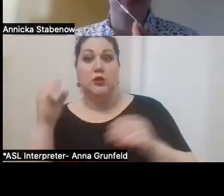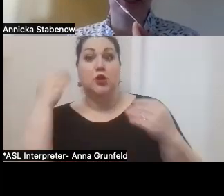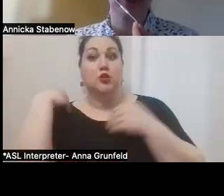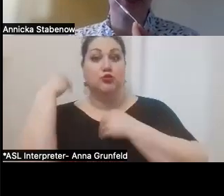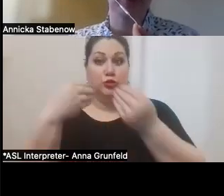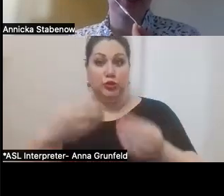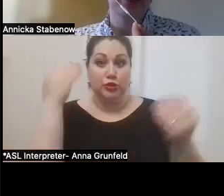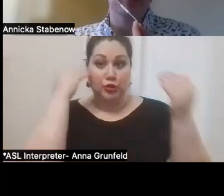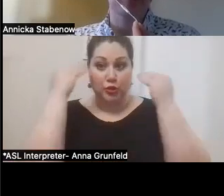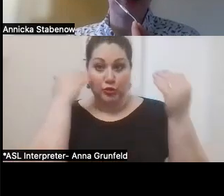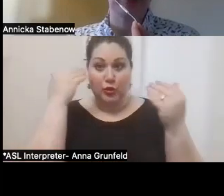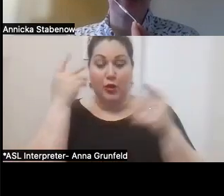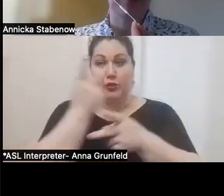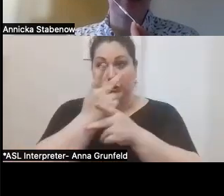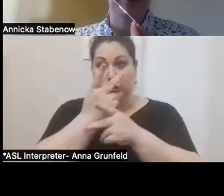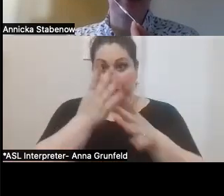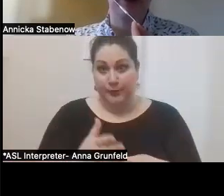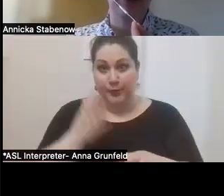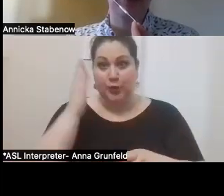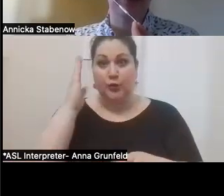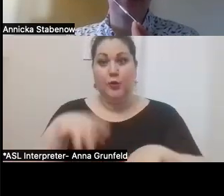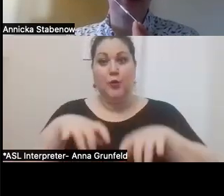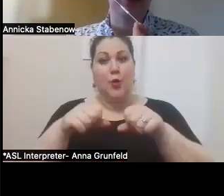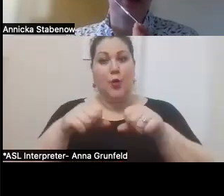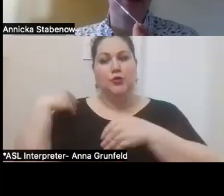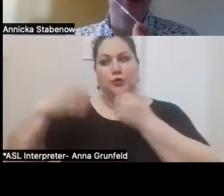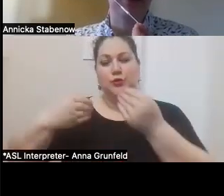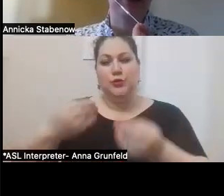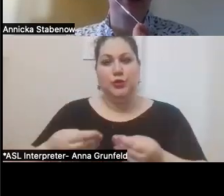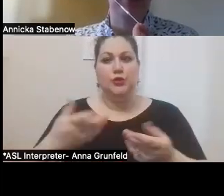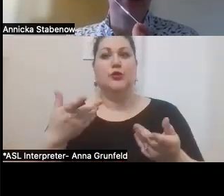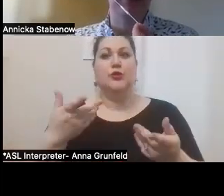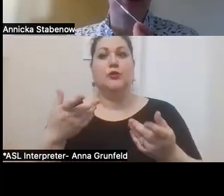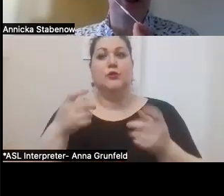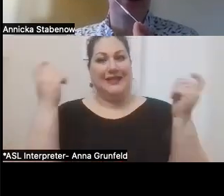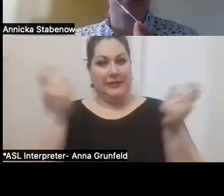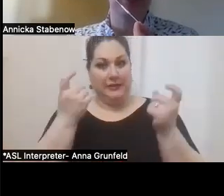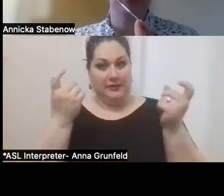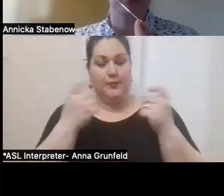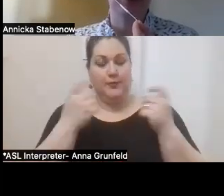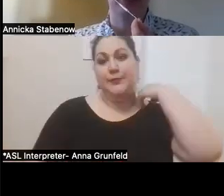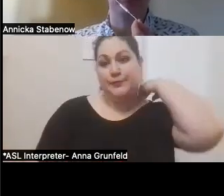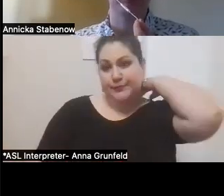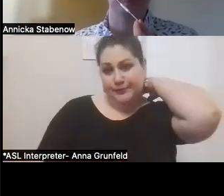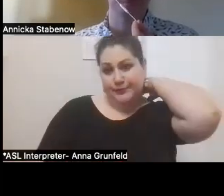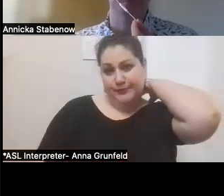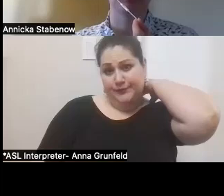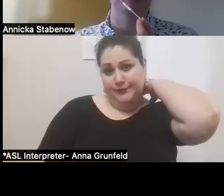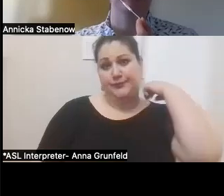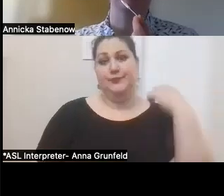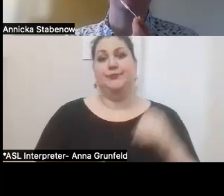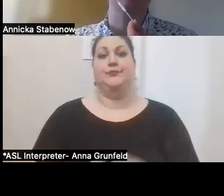reflection with Michael Nicholson, the director of accessibility services at the University of Toronto, St George campus will bring us to a close.